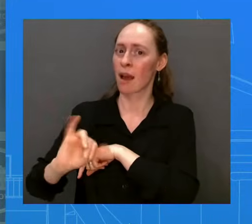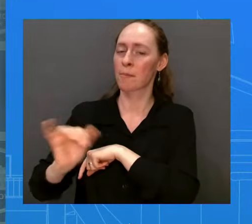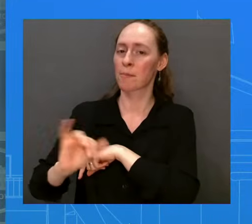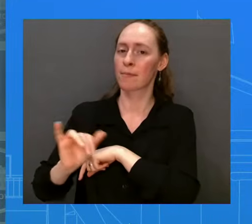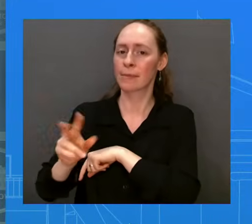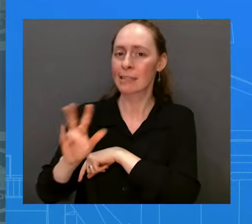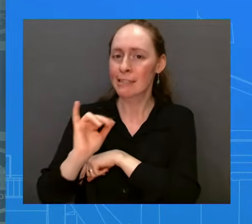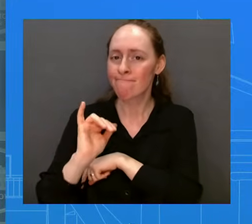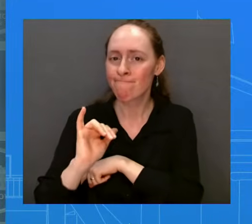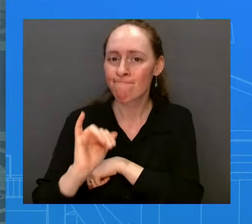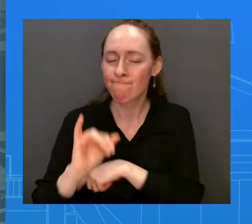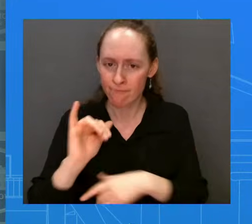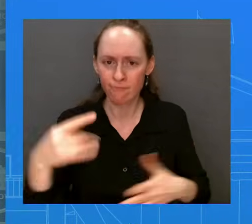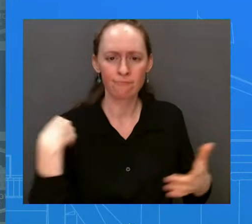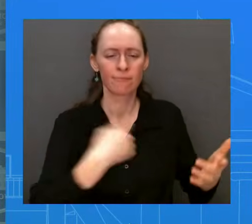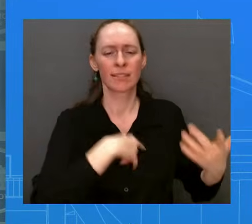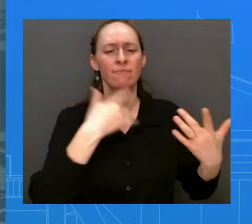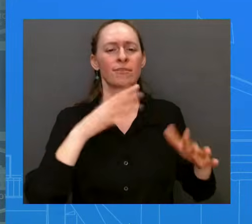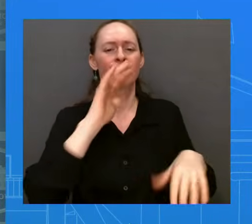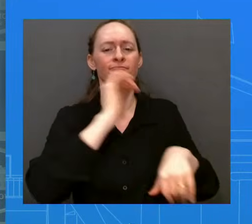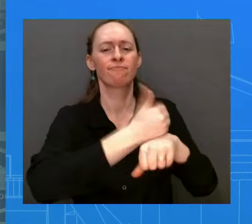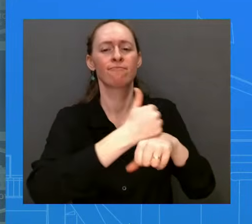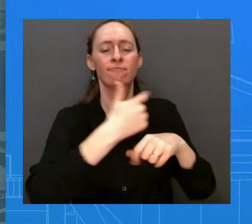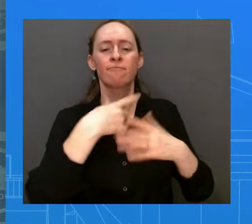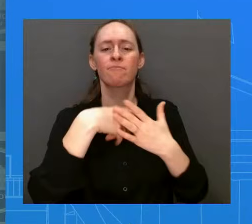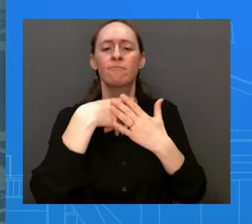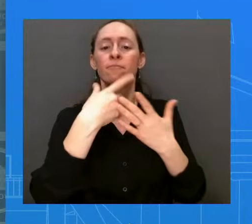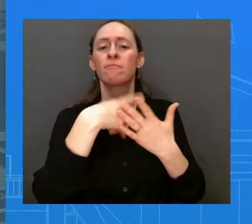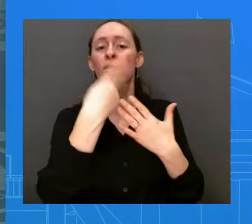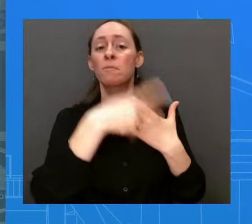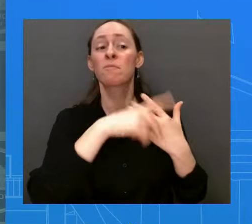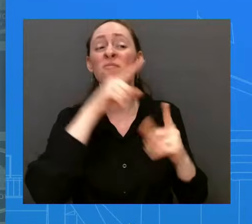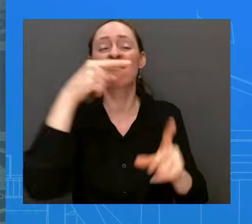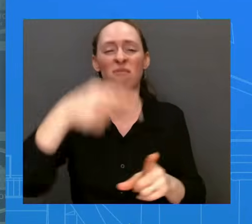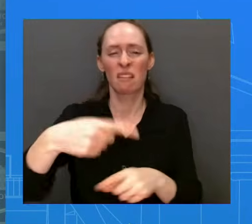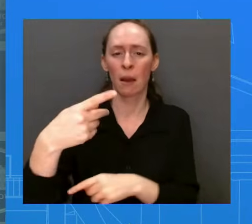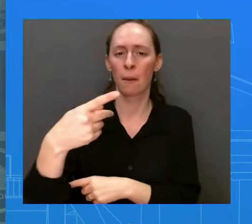in partnership with the Intelligence Community, academic institutions, and the private sector.